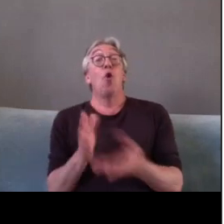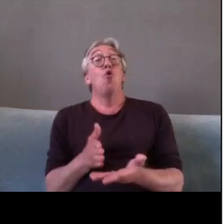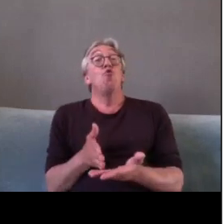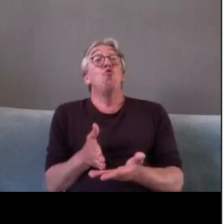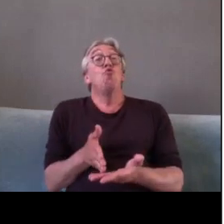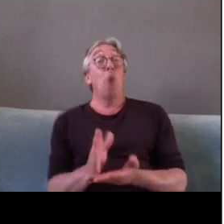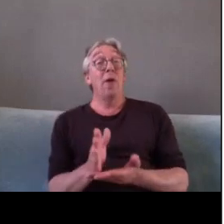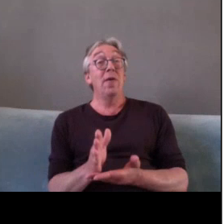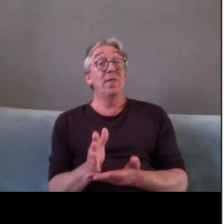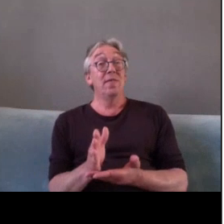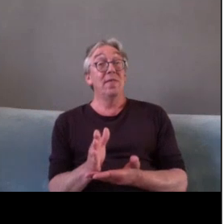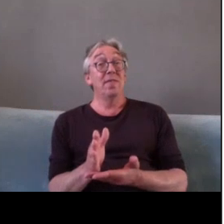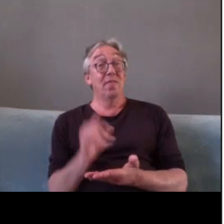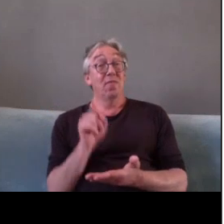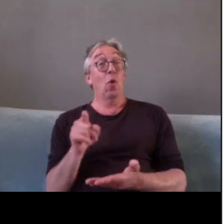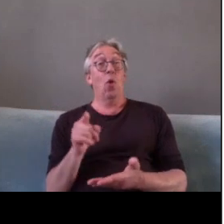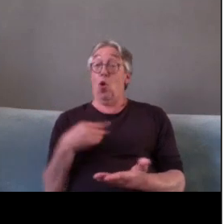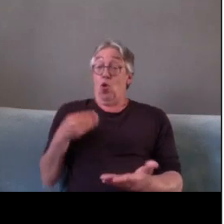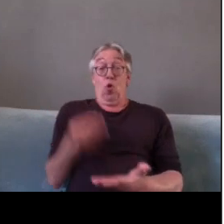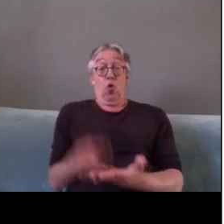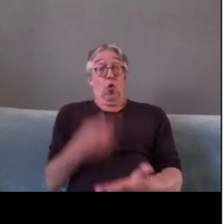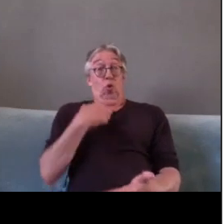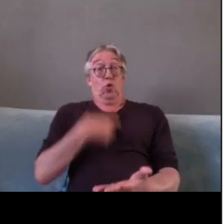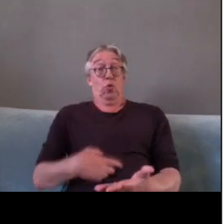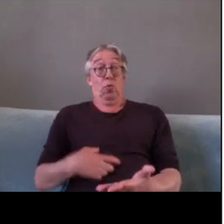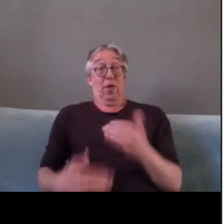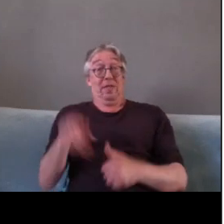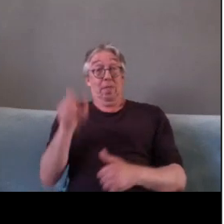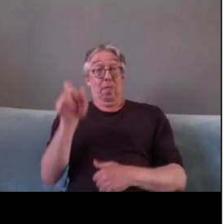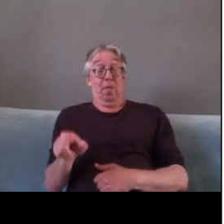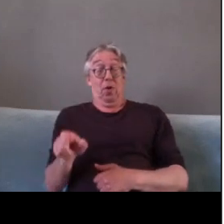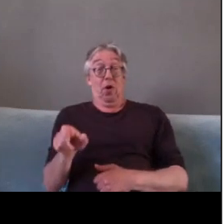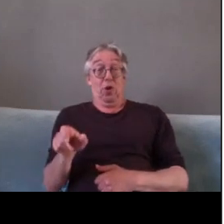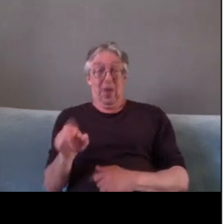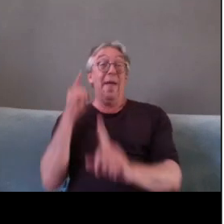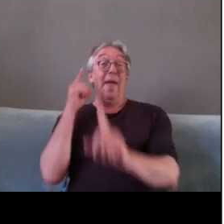this part of the Code aim for as much harmonization as possible.